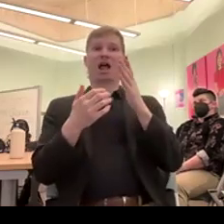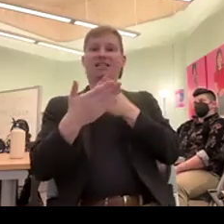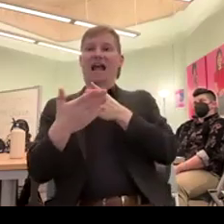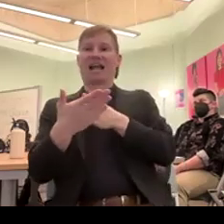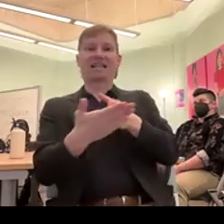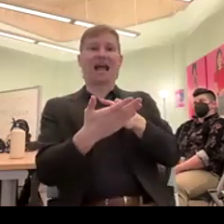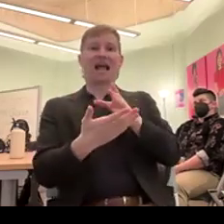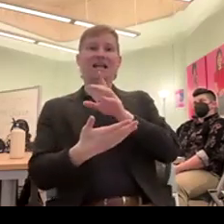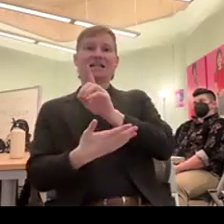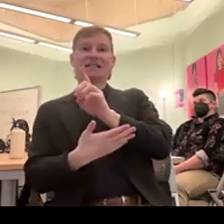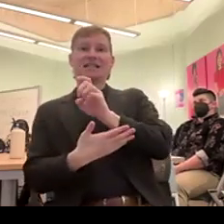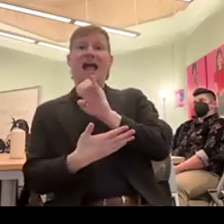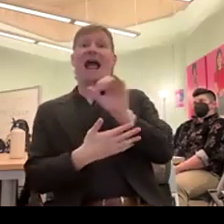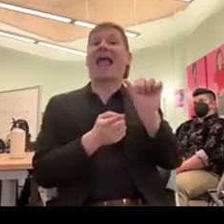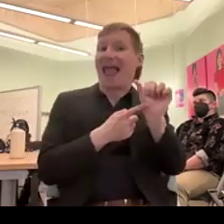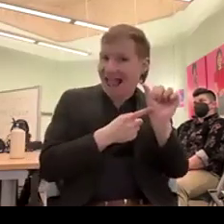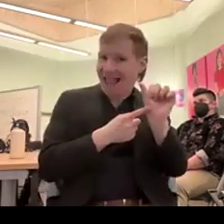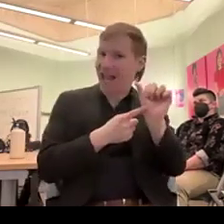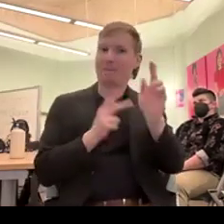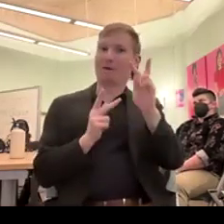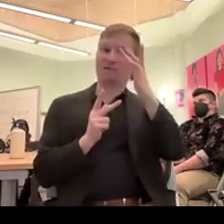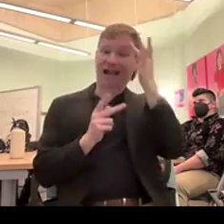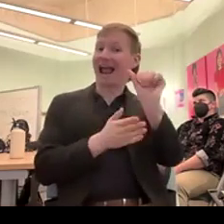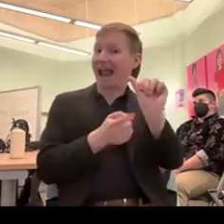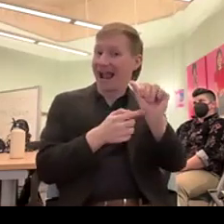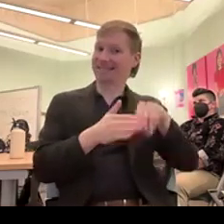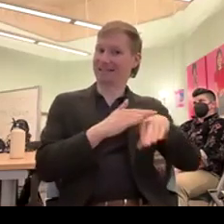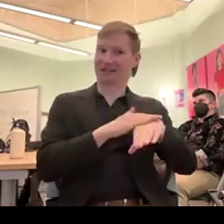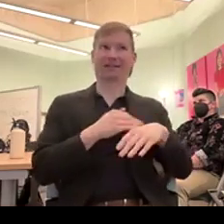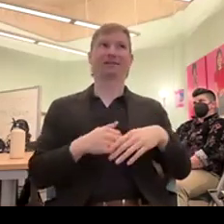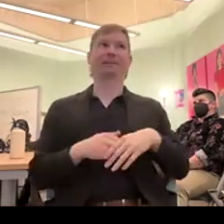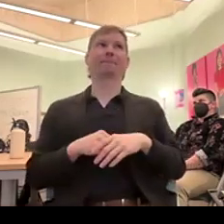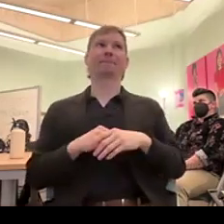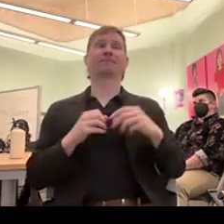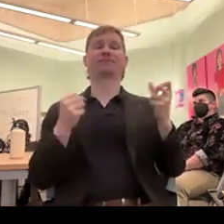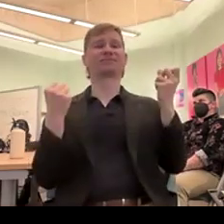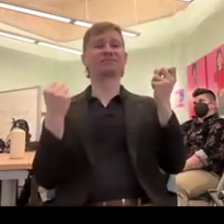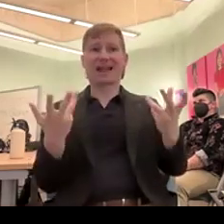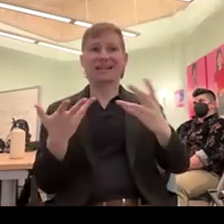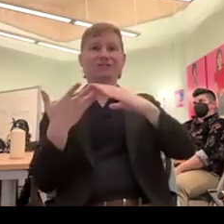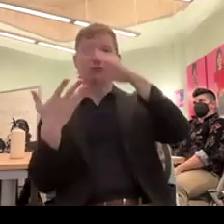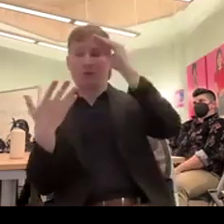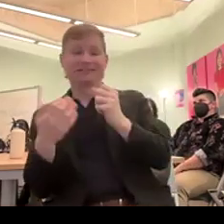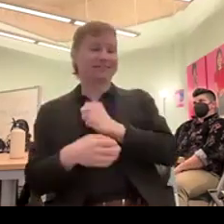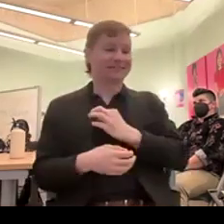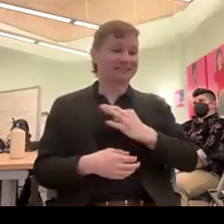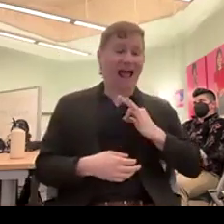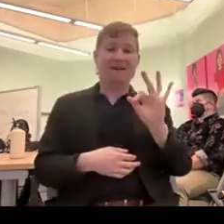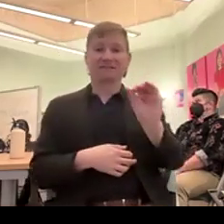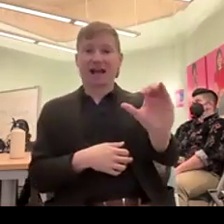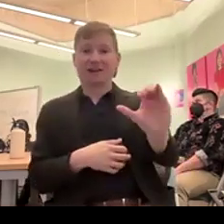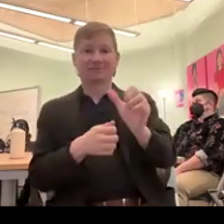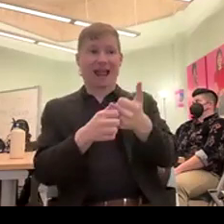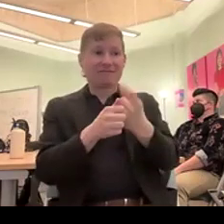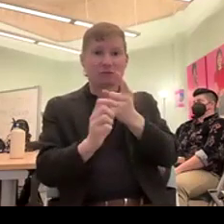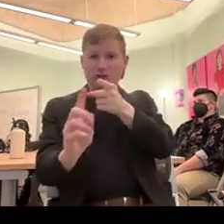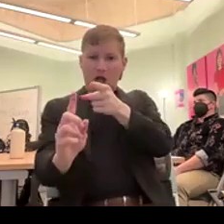of the attacks on DEIA. Everyone forgets the A part of "Accessibility." And a lot of students and